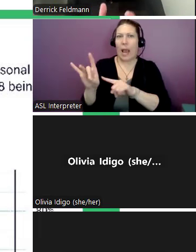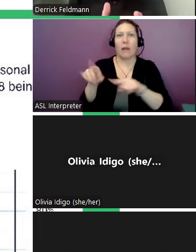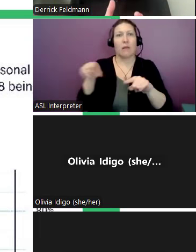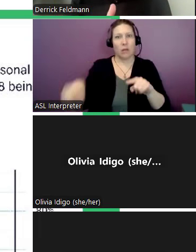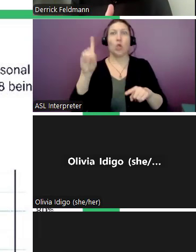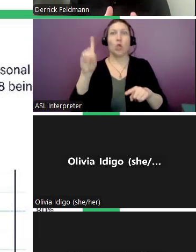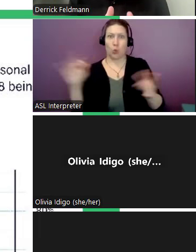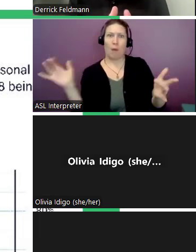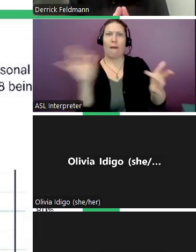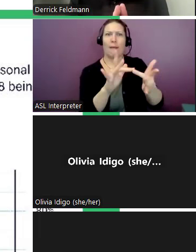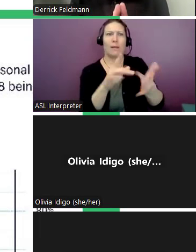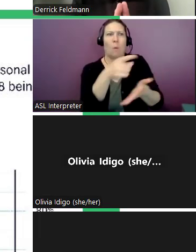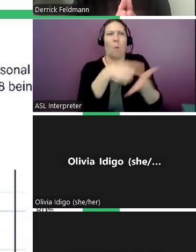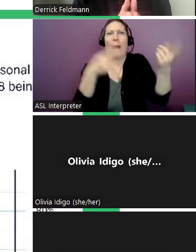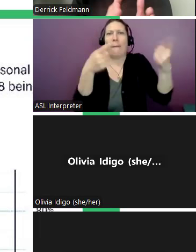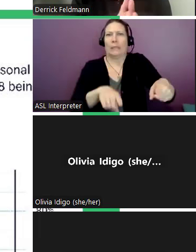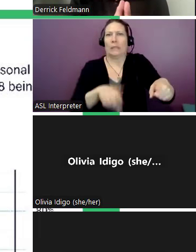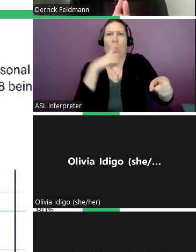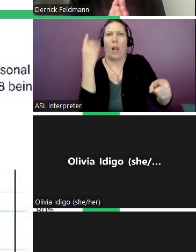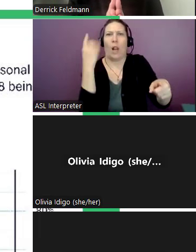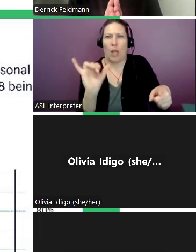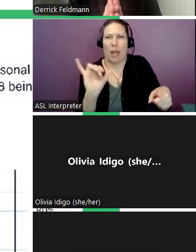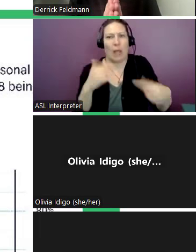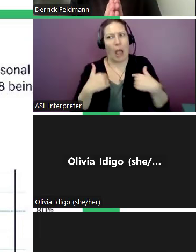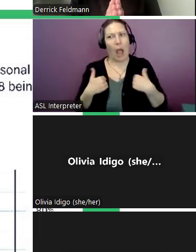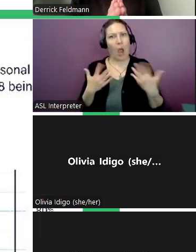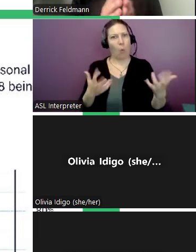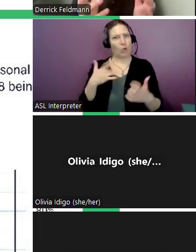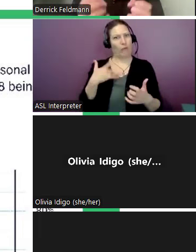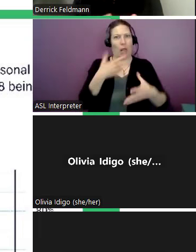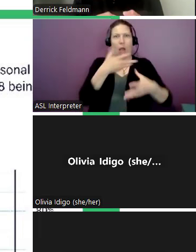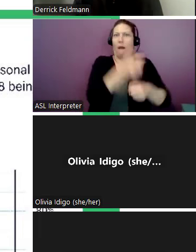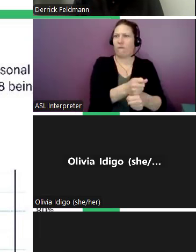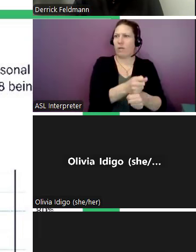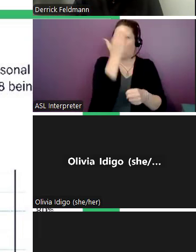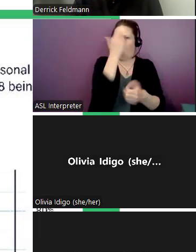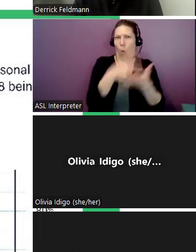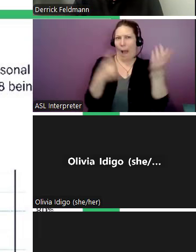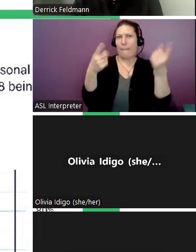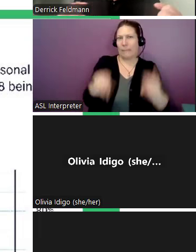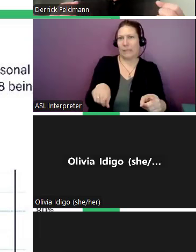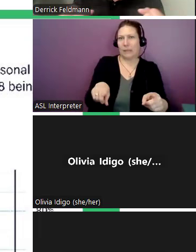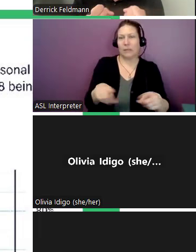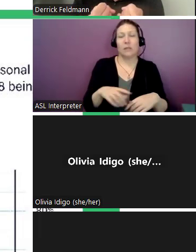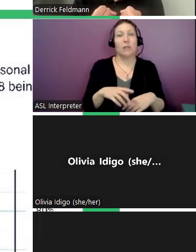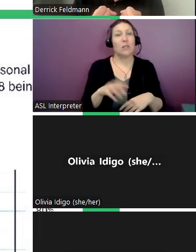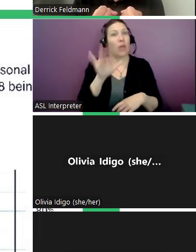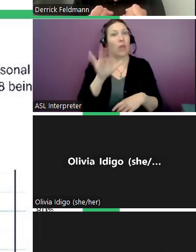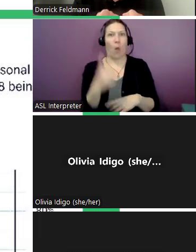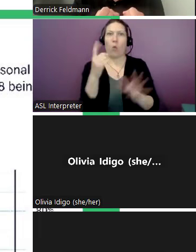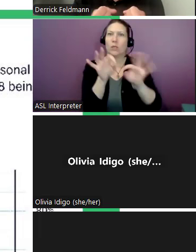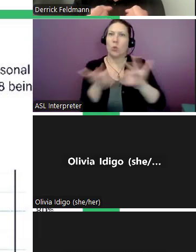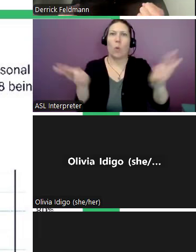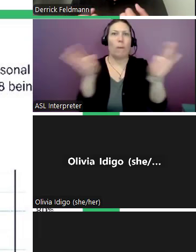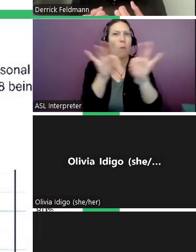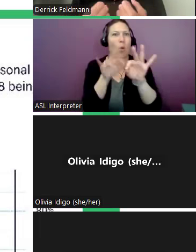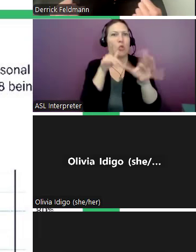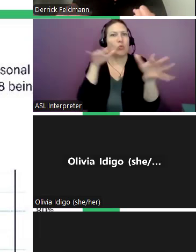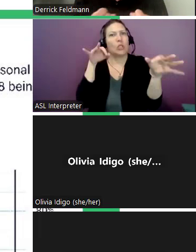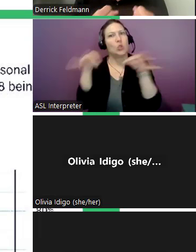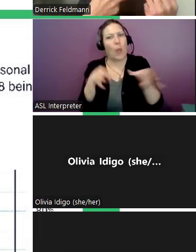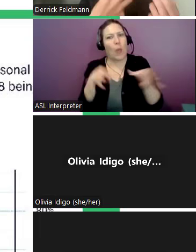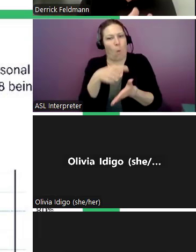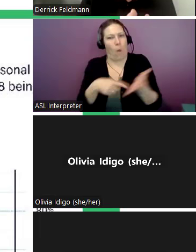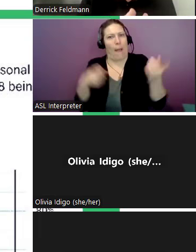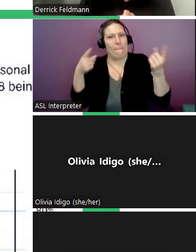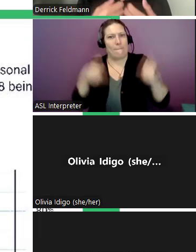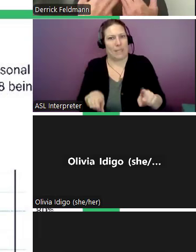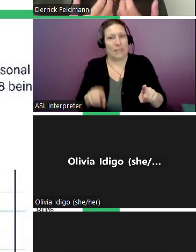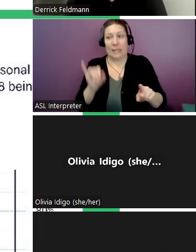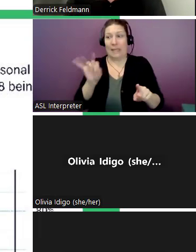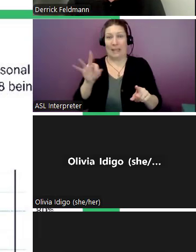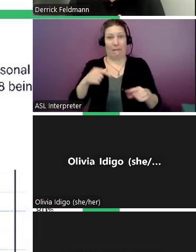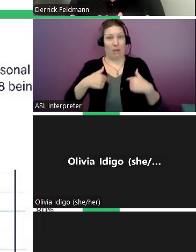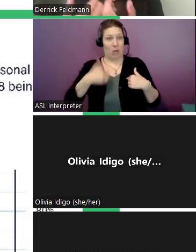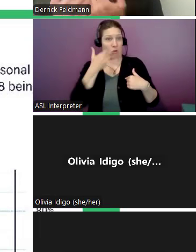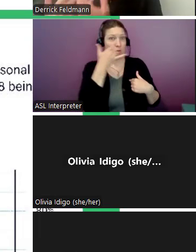So a key element is helping our trusted messengers understand what happens during that call, being descriptive about it, helping them understand what happens when they call in,